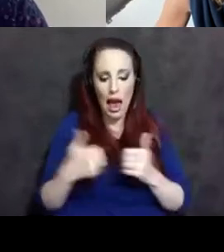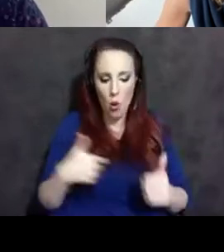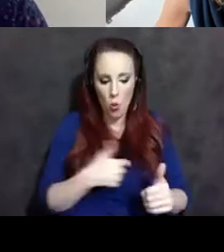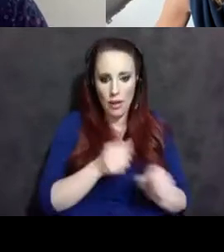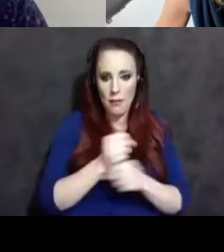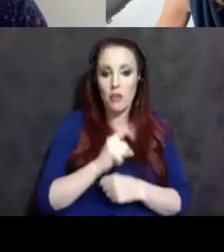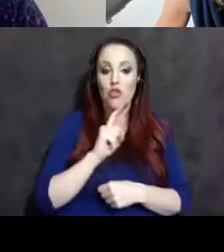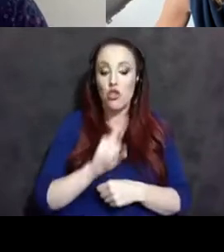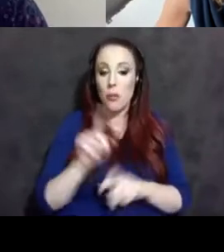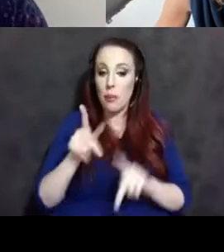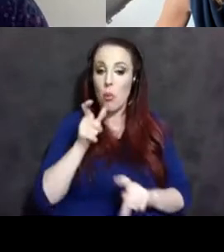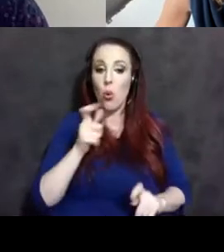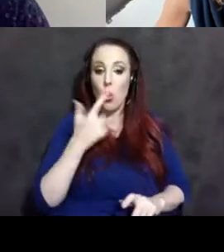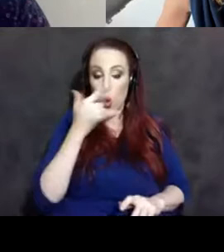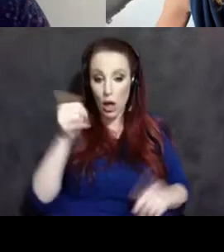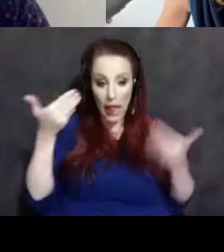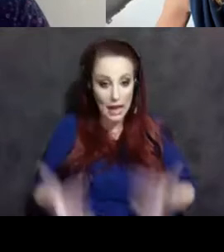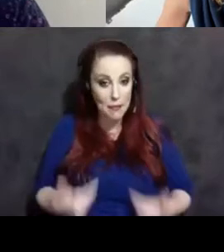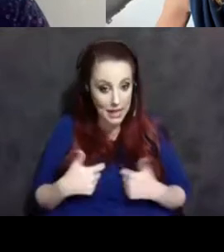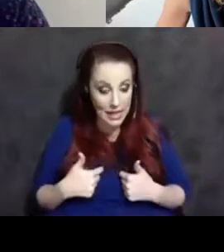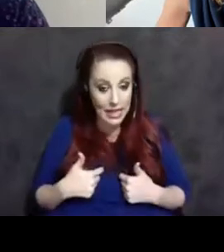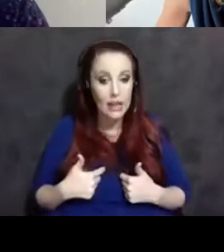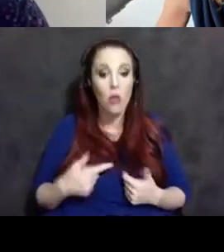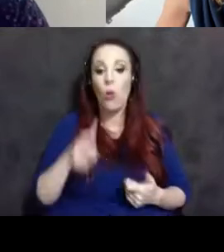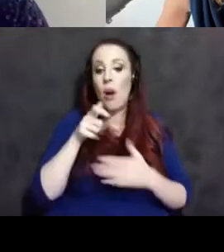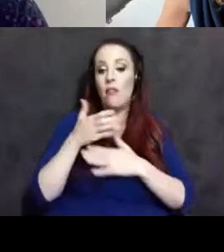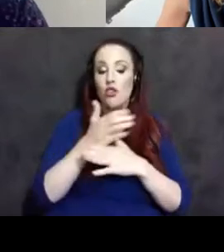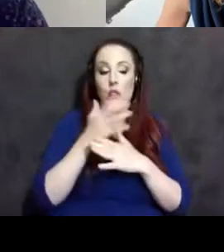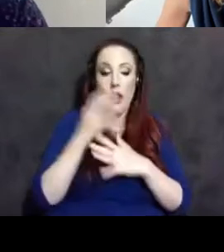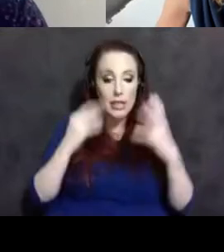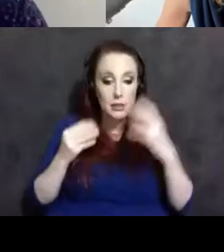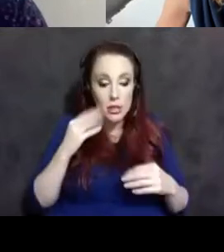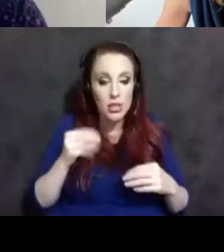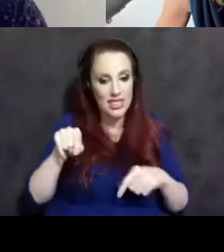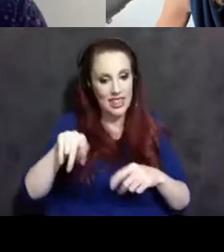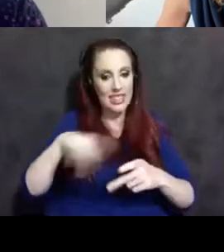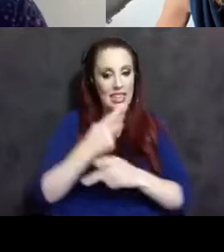like me, people who have a shared experience of this kind of violence can heal.